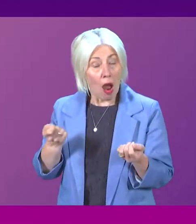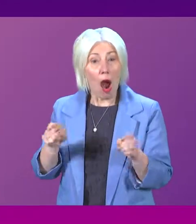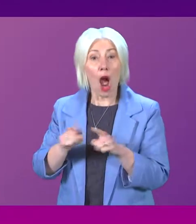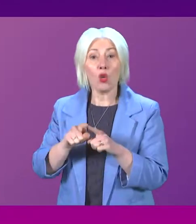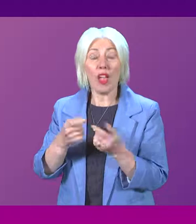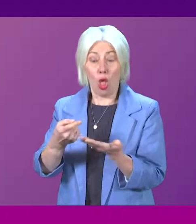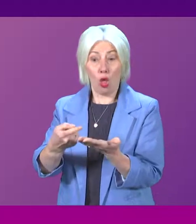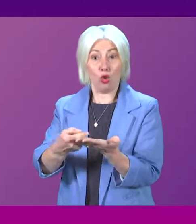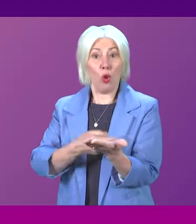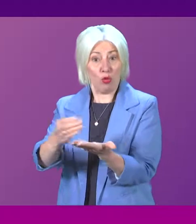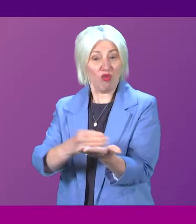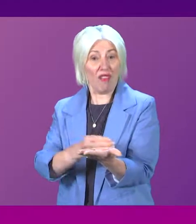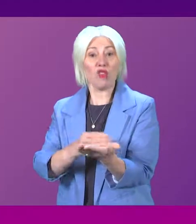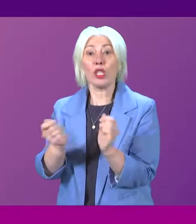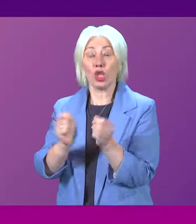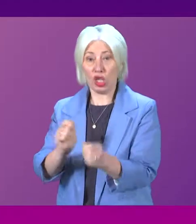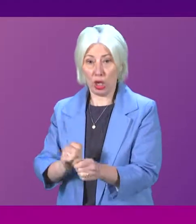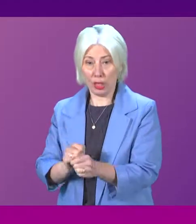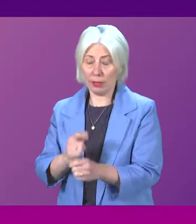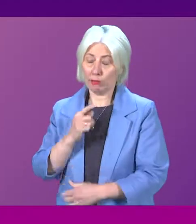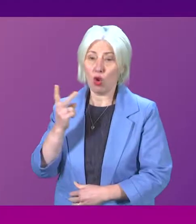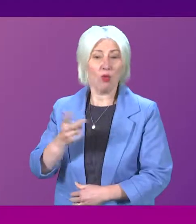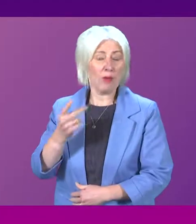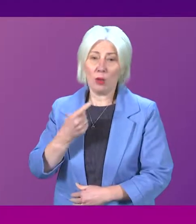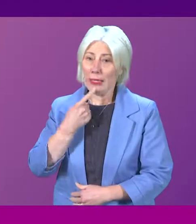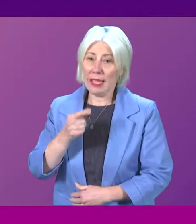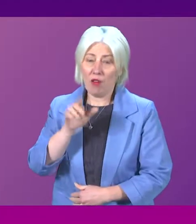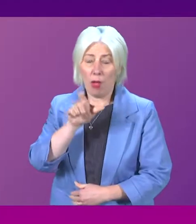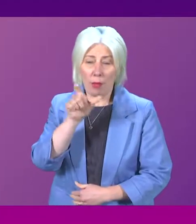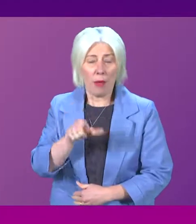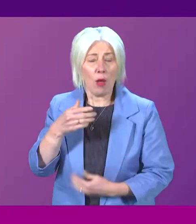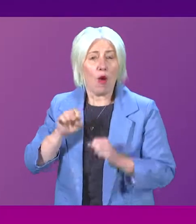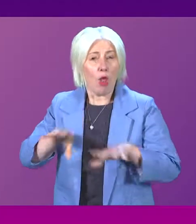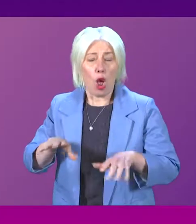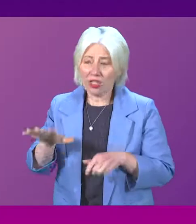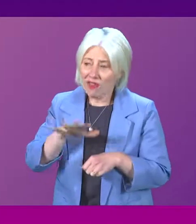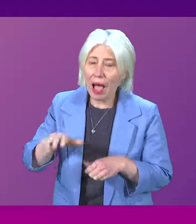I begin by repeating my condolences to those bereaved during the pandemic and repeat my